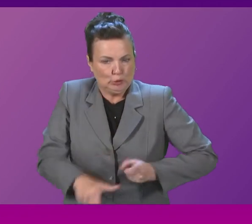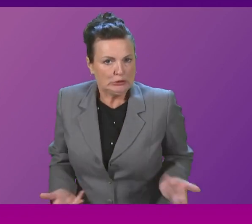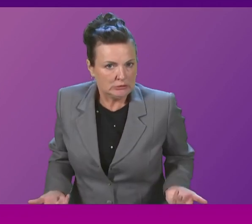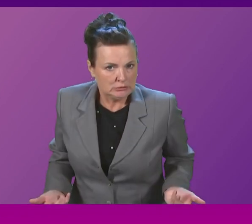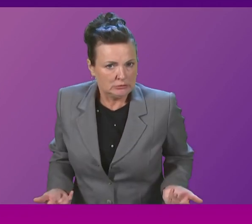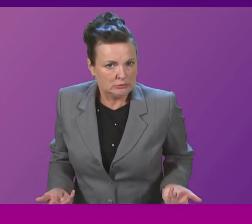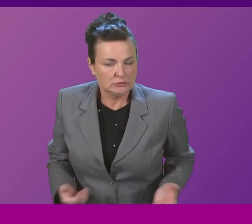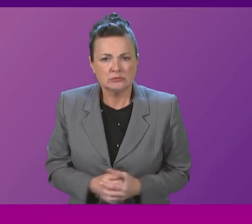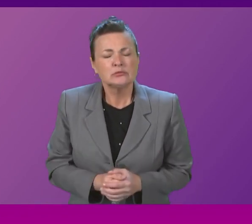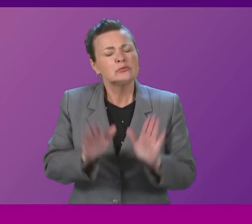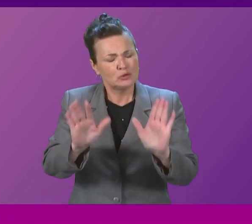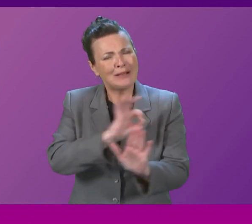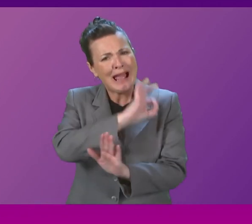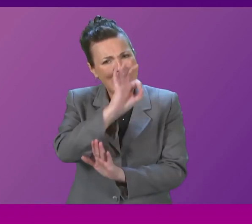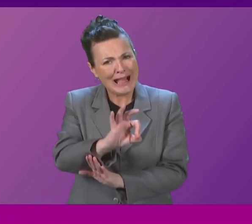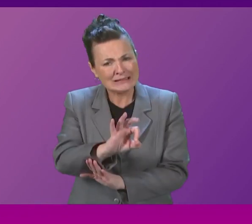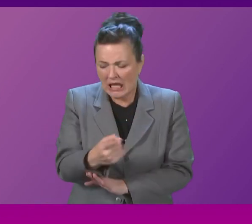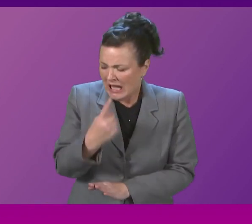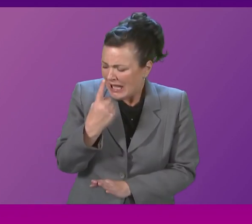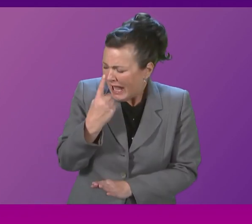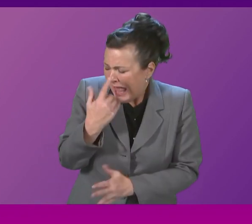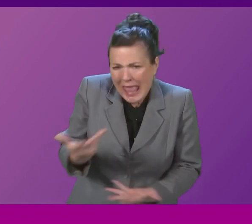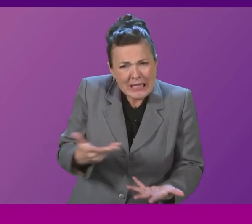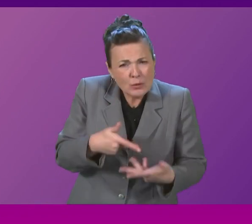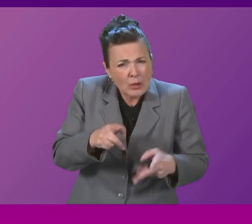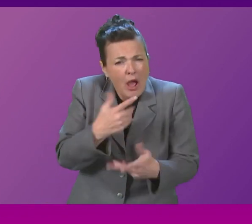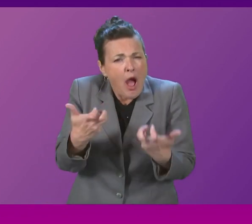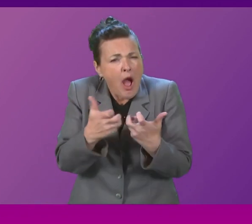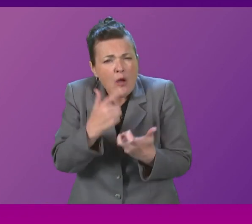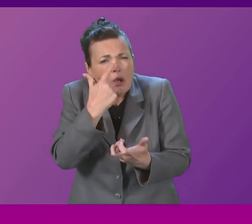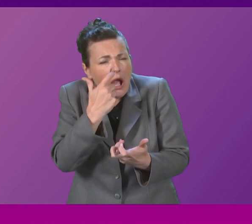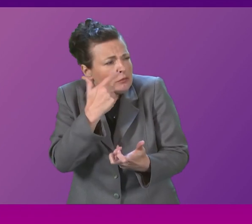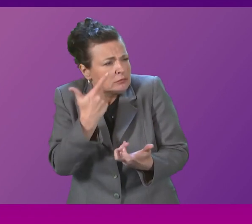Is there any way, therefore, that you can preserve the trust that is placed in us in